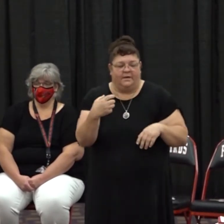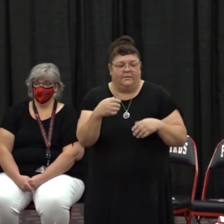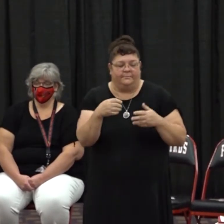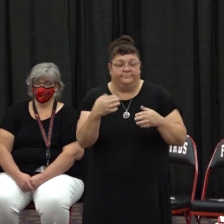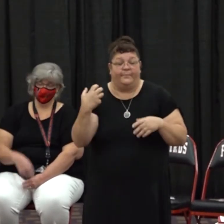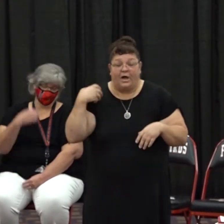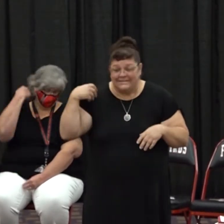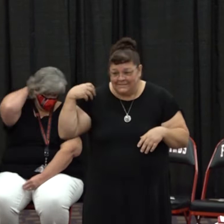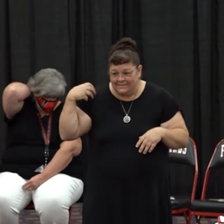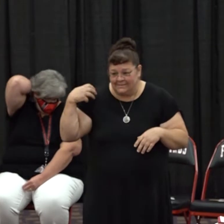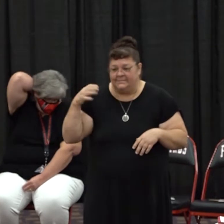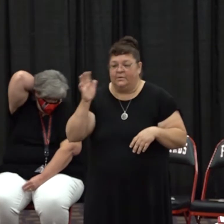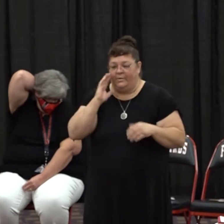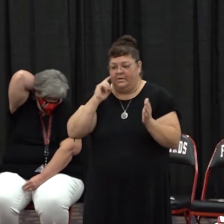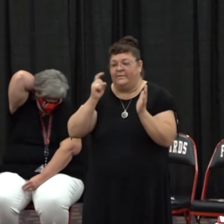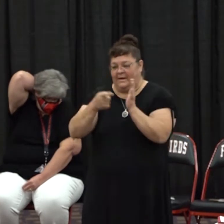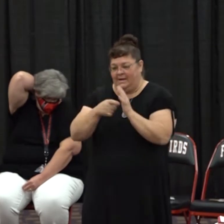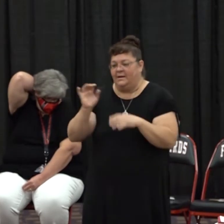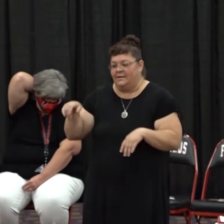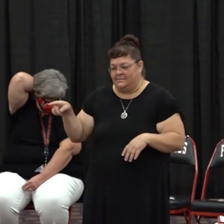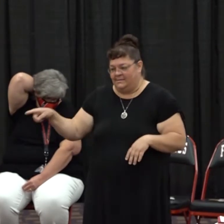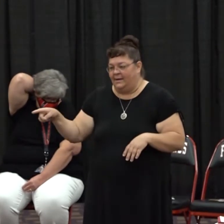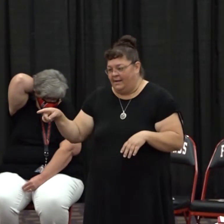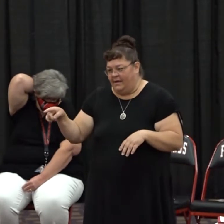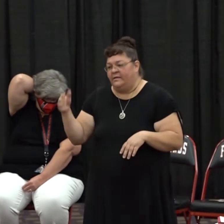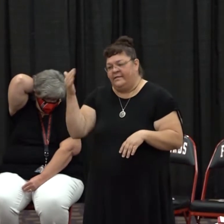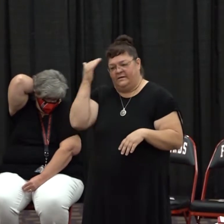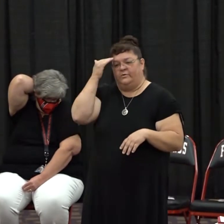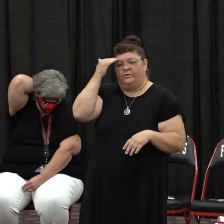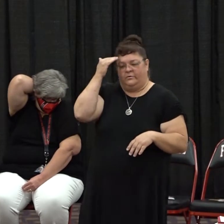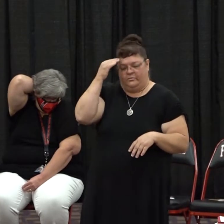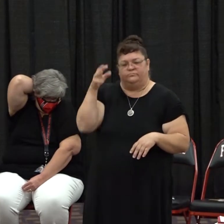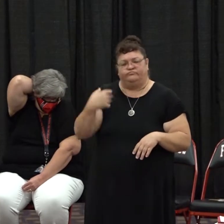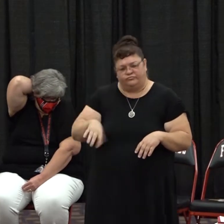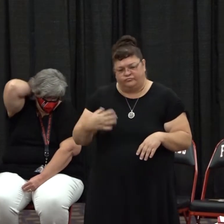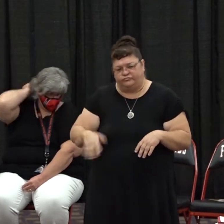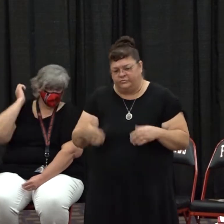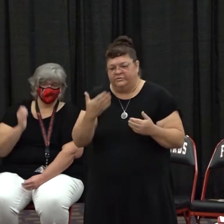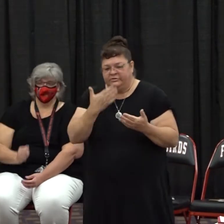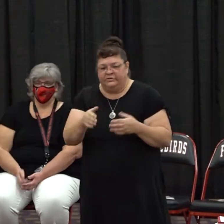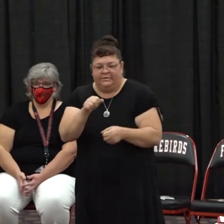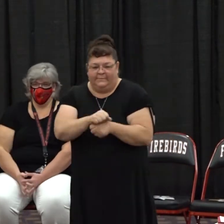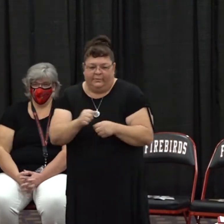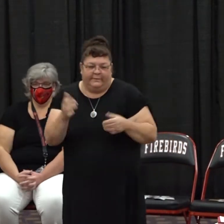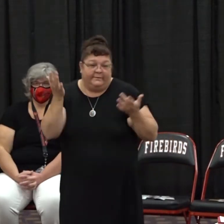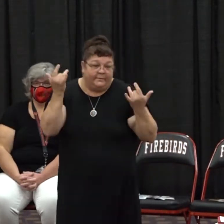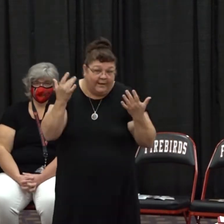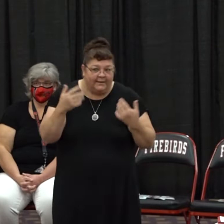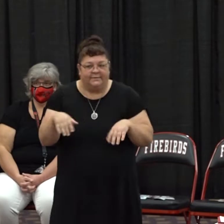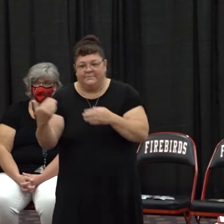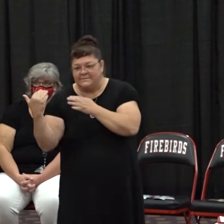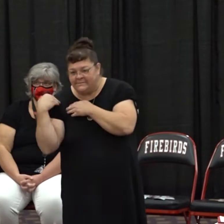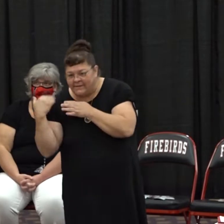Oftentimes, employers will recognize this. That is something they will acknowledge.